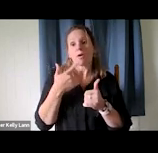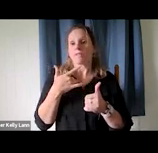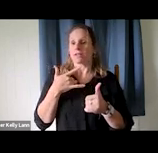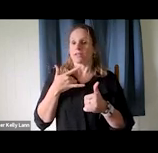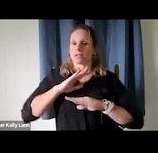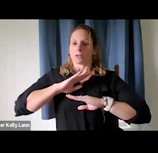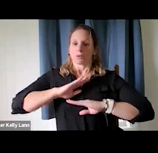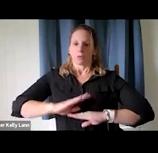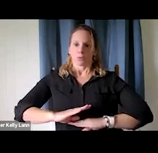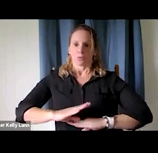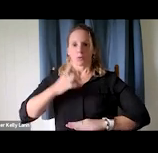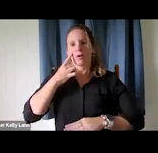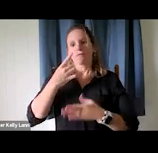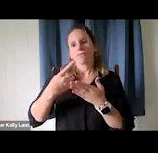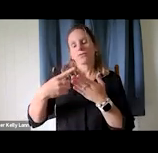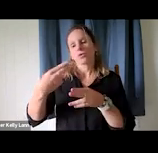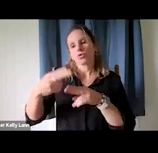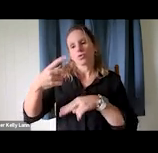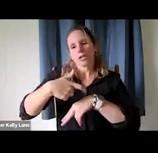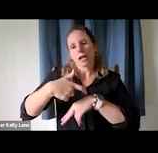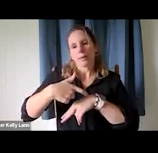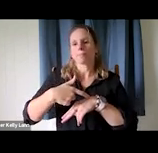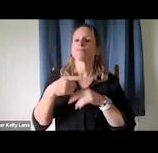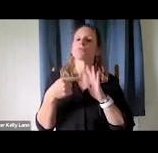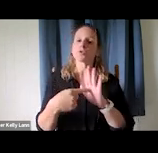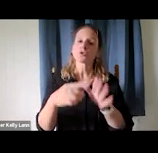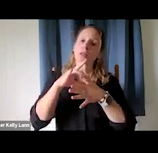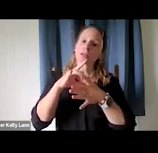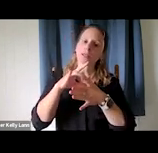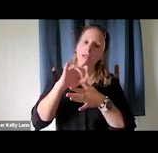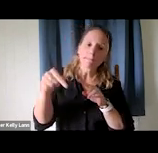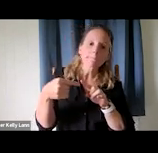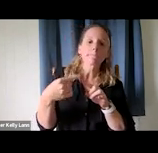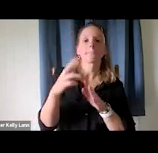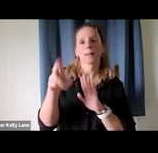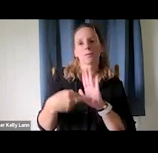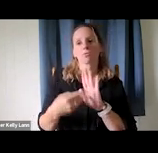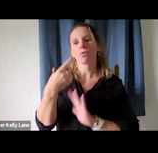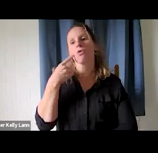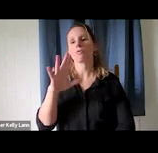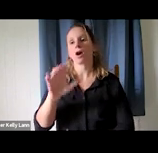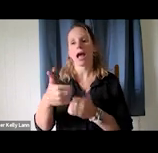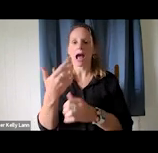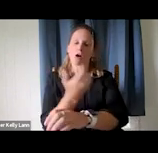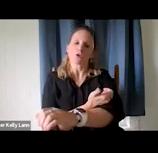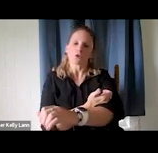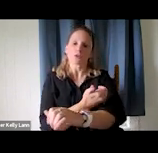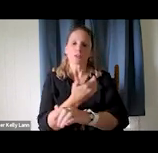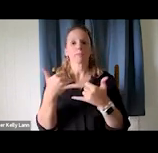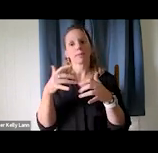So this provided an overview of the context of the role that substance use plays in Julian's life.